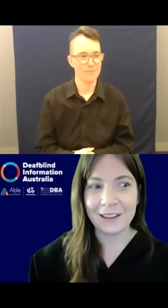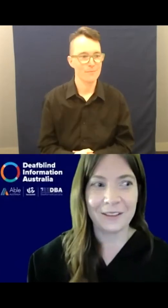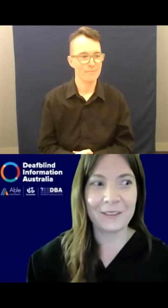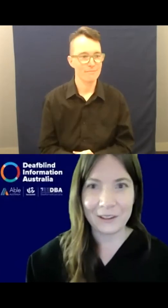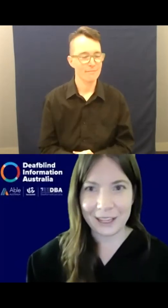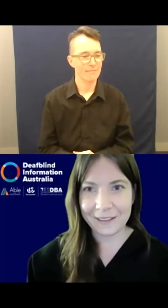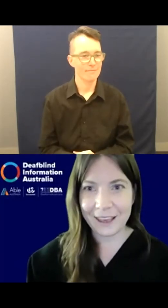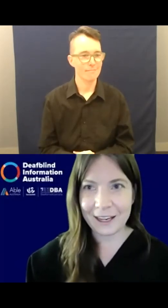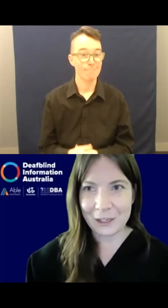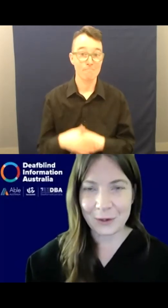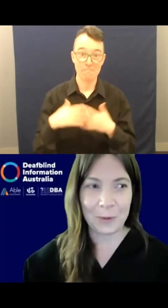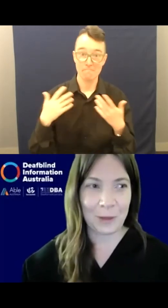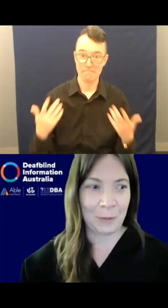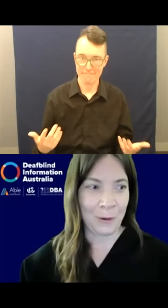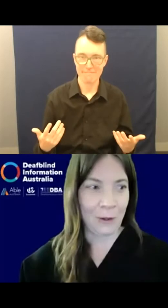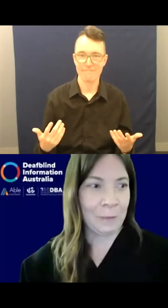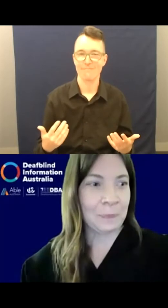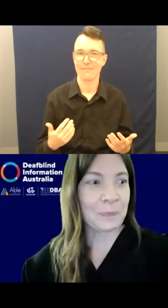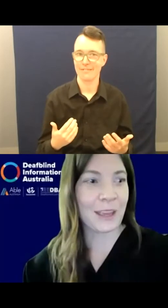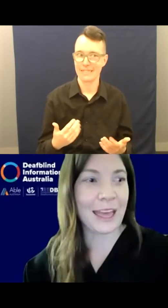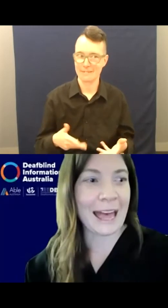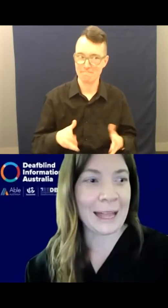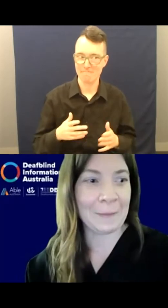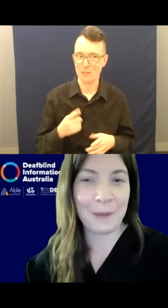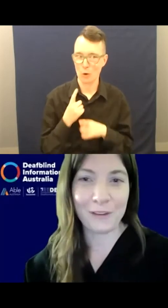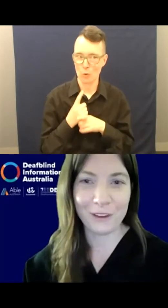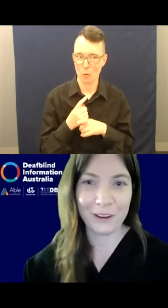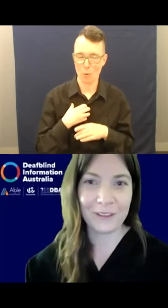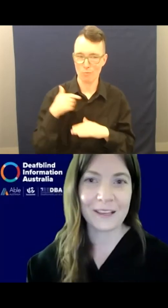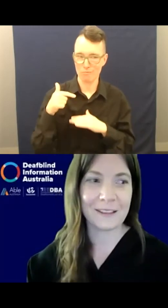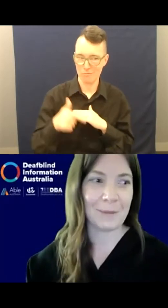So let get into it a bit more. But first, there's an image